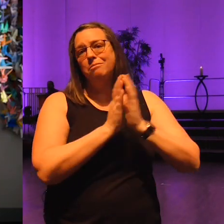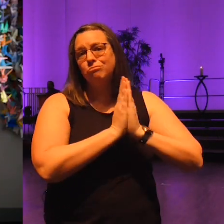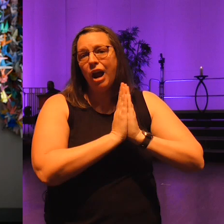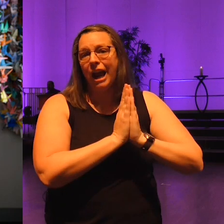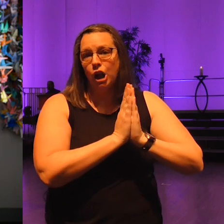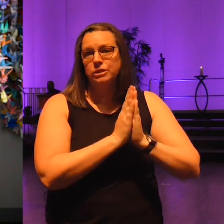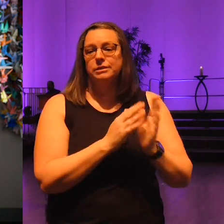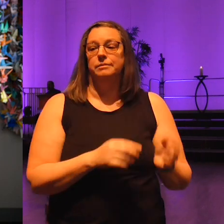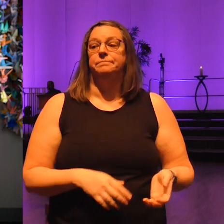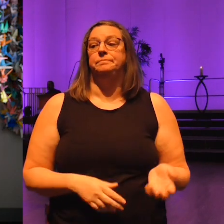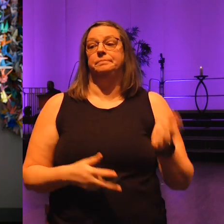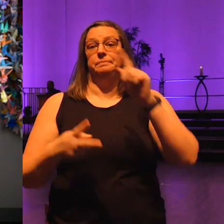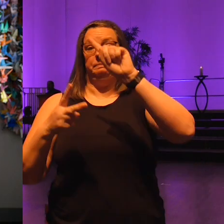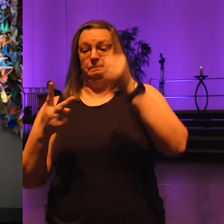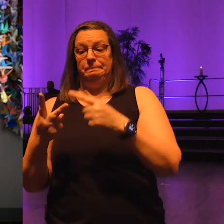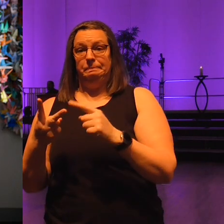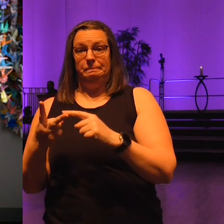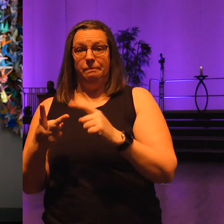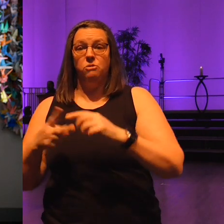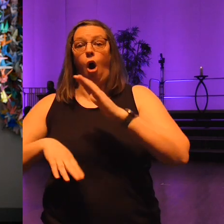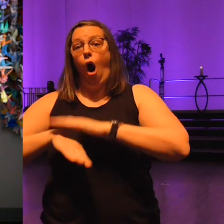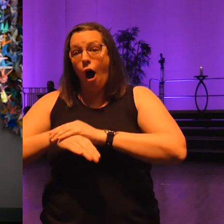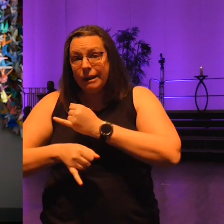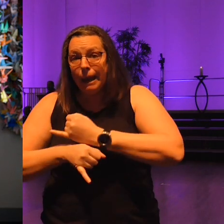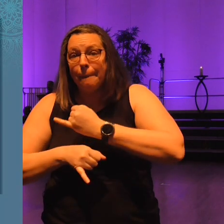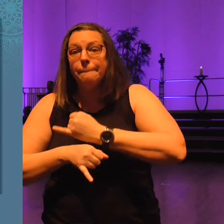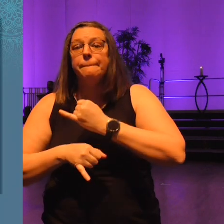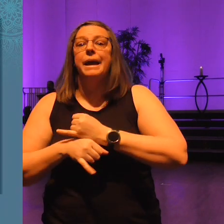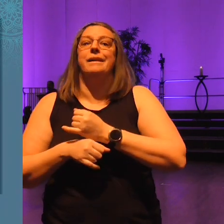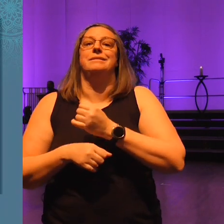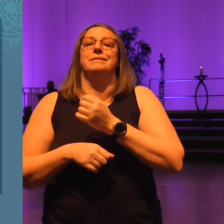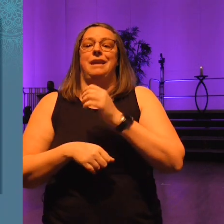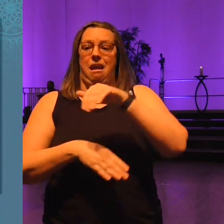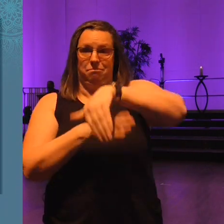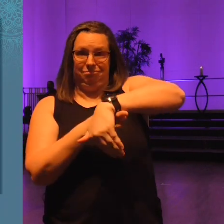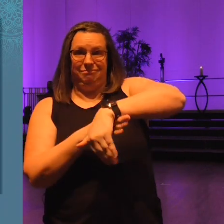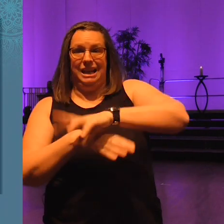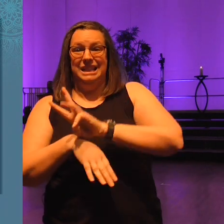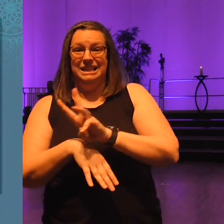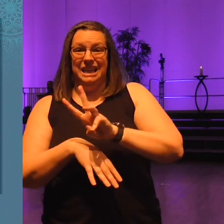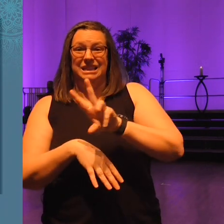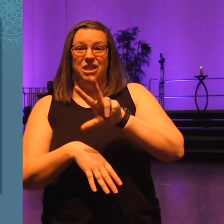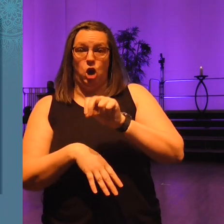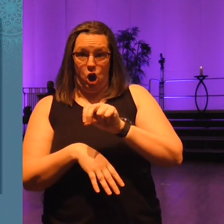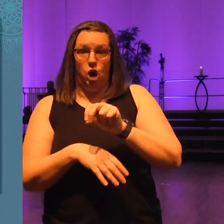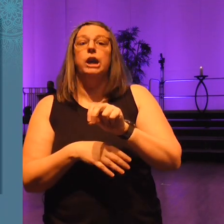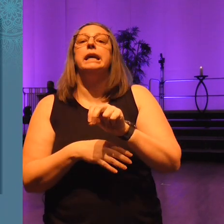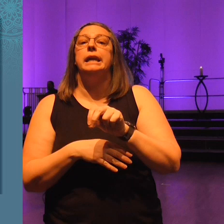campus every Wednesday starting at 6:40 p.m. midweek renewal it's an evening of spiritual